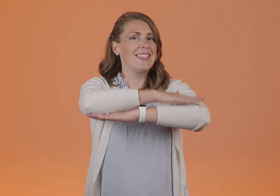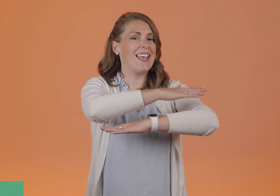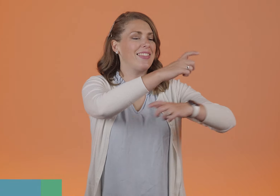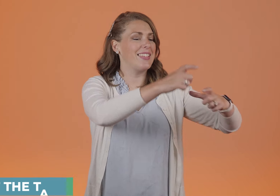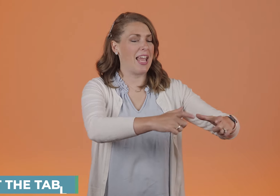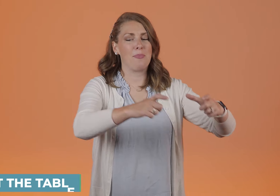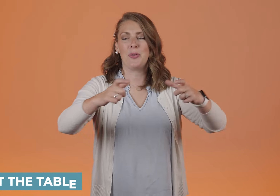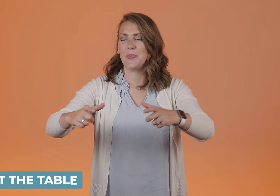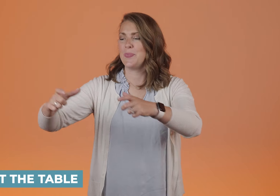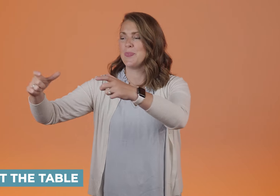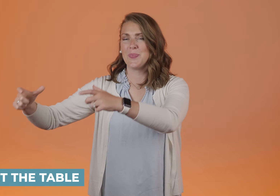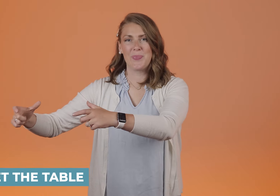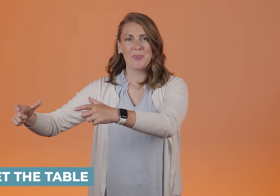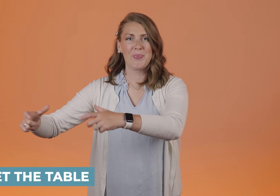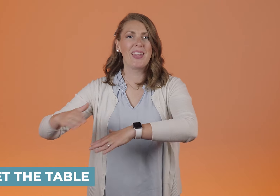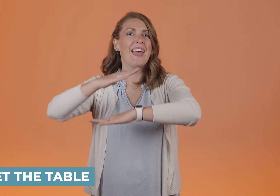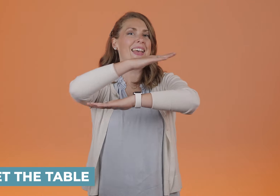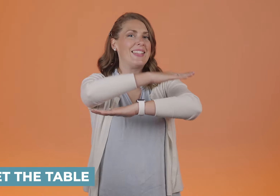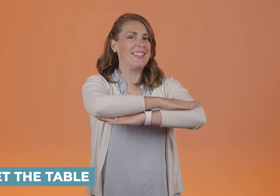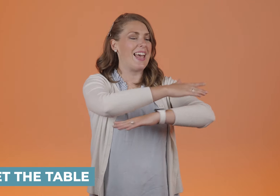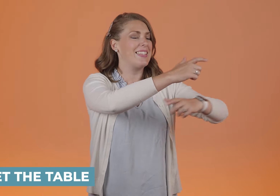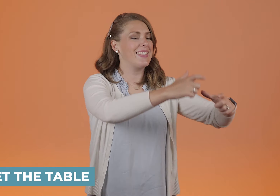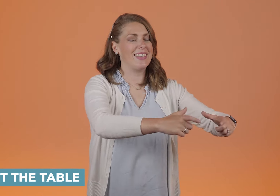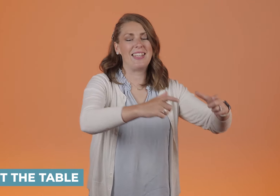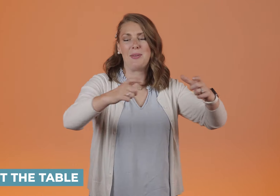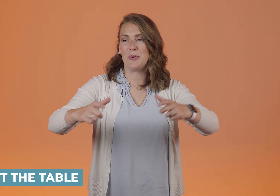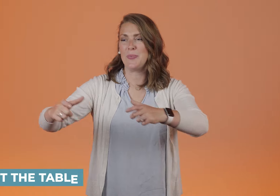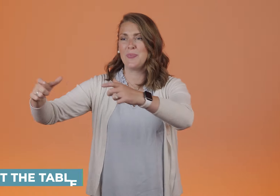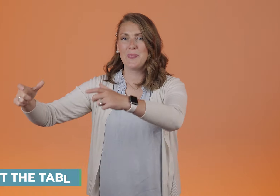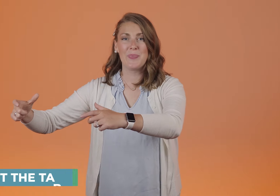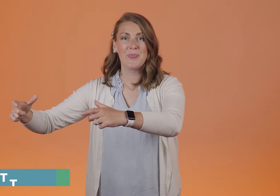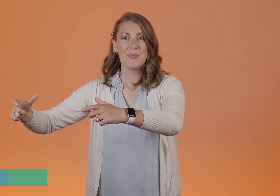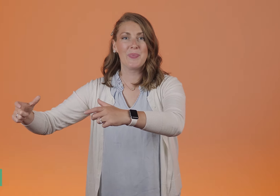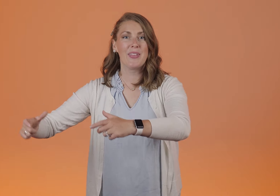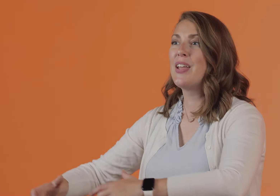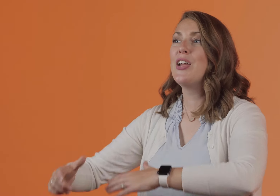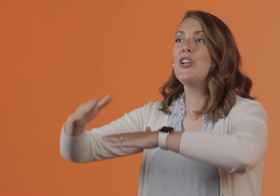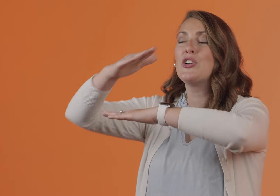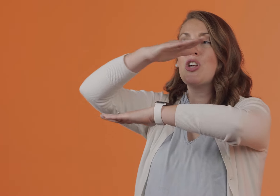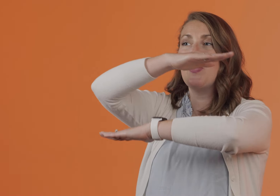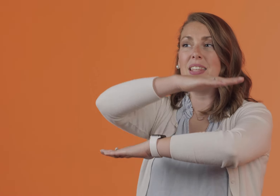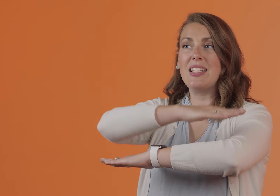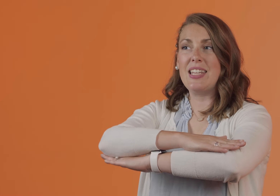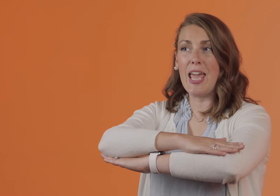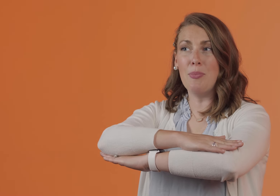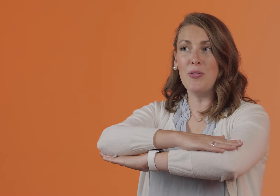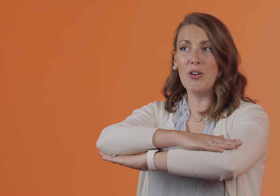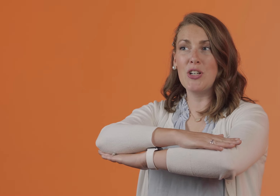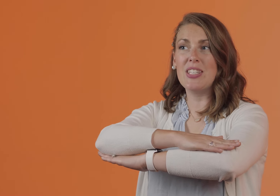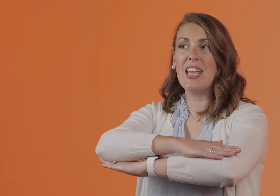Set the table. You're showing the table first